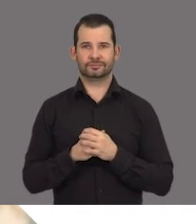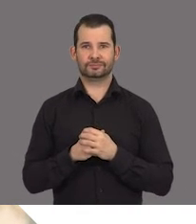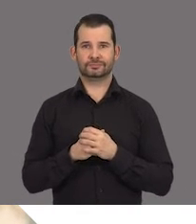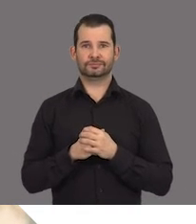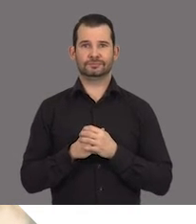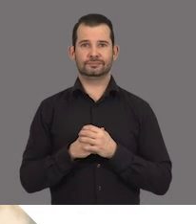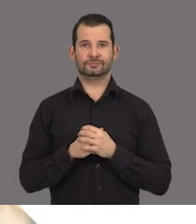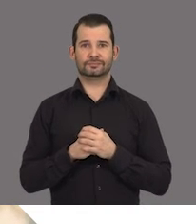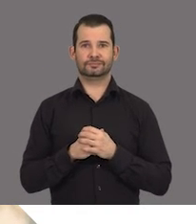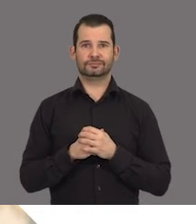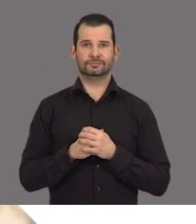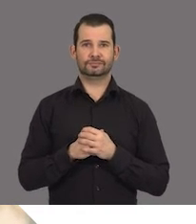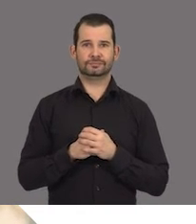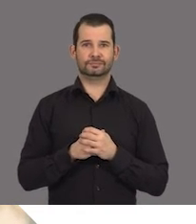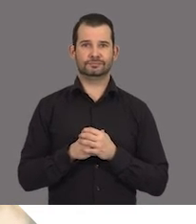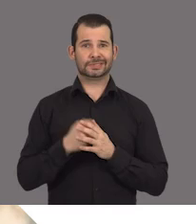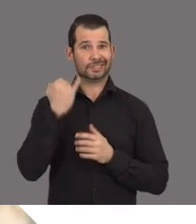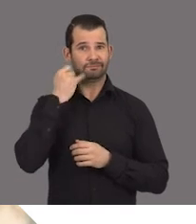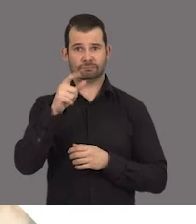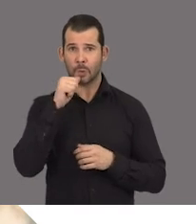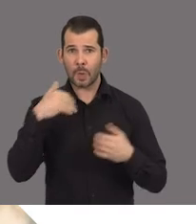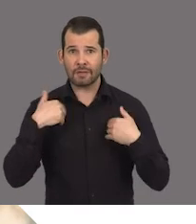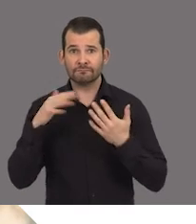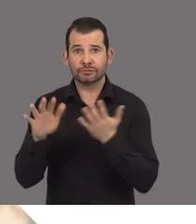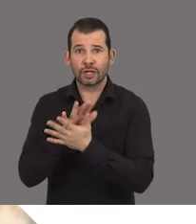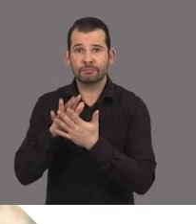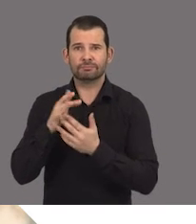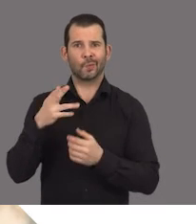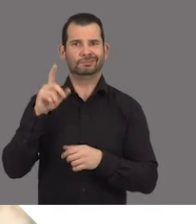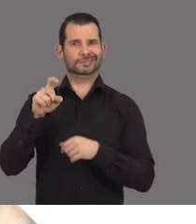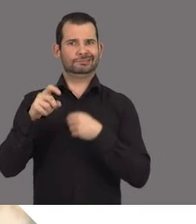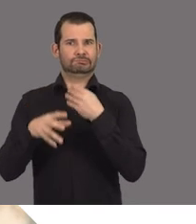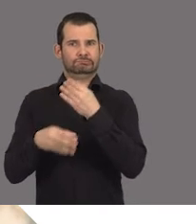If you don’t have the documents, need some extra time to gather